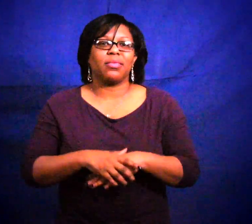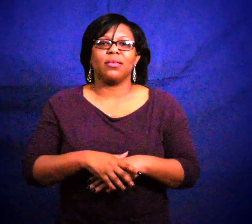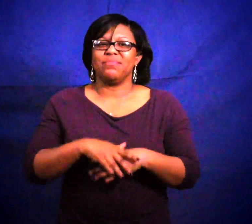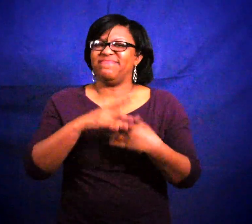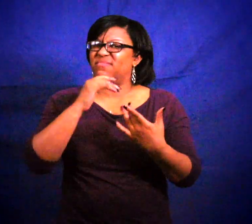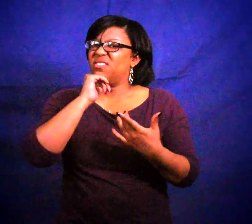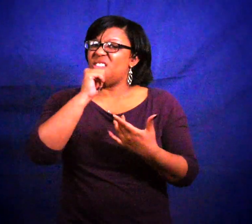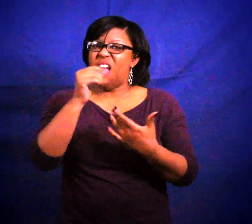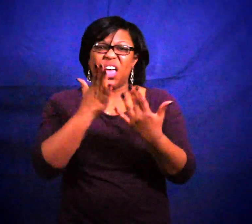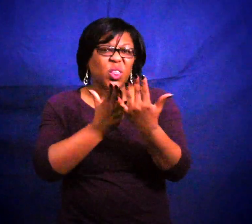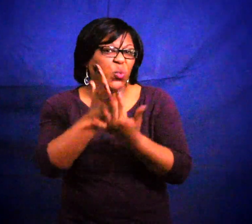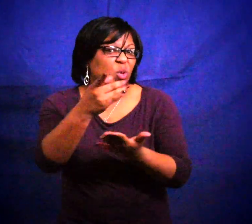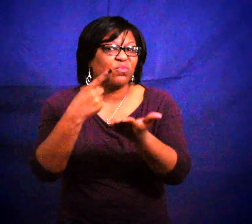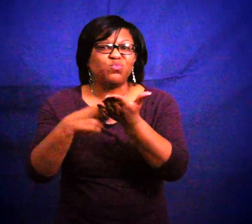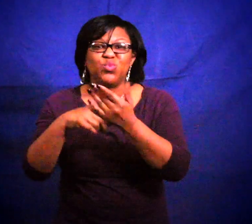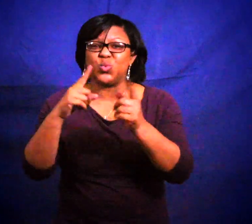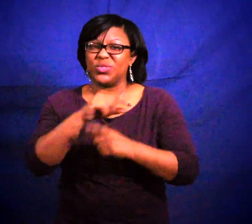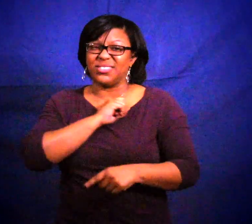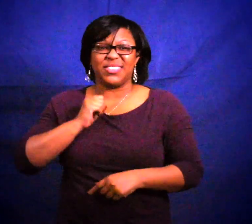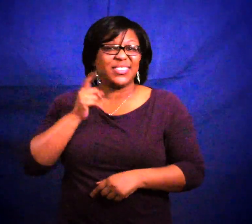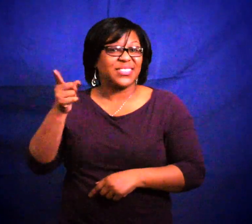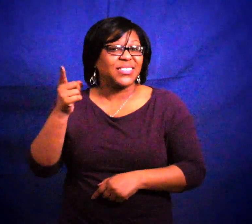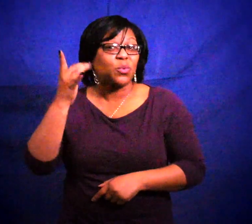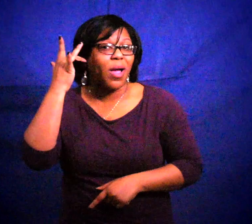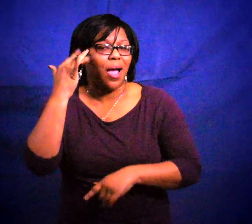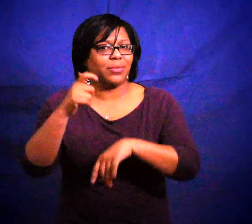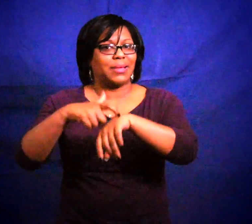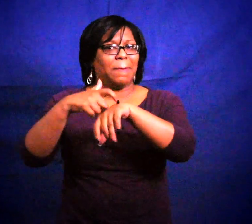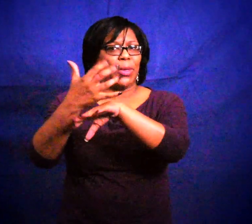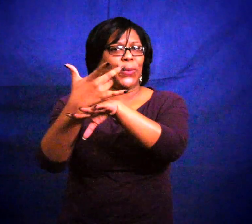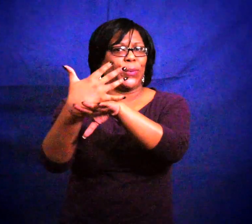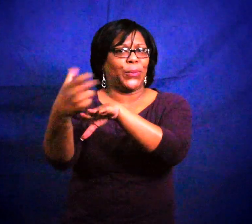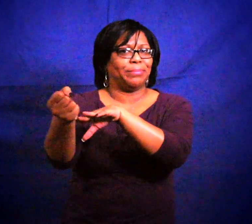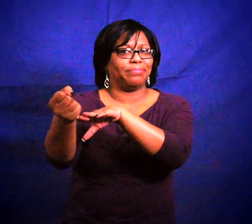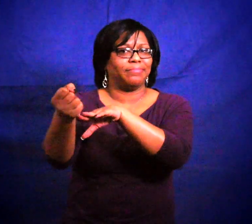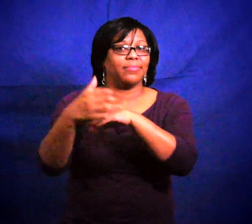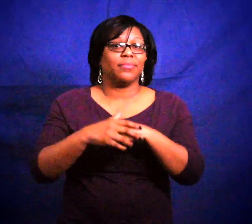It didn’t get a hearing in the Senate because they ran out of time.